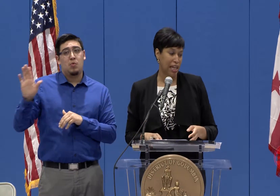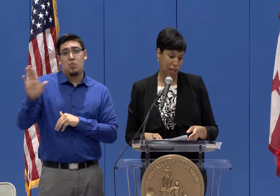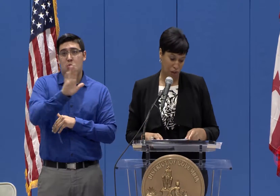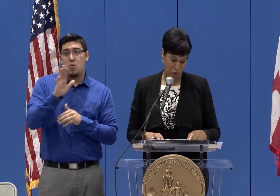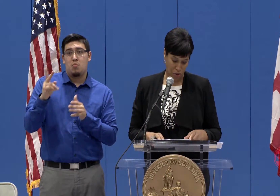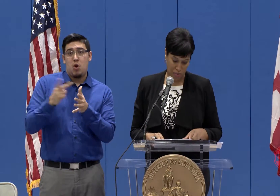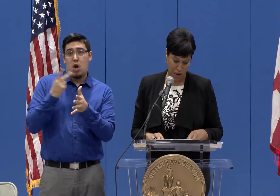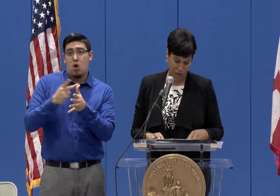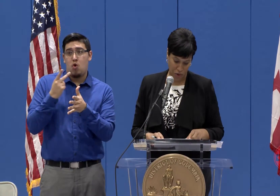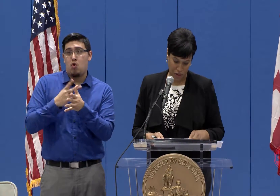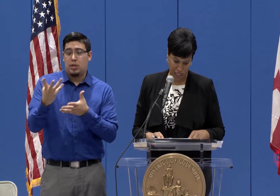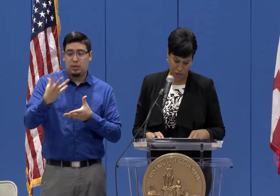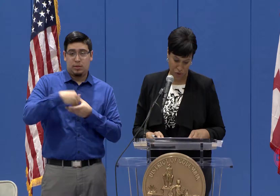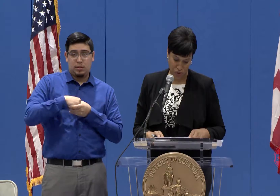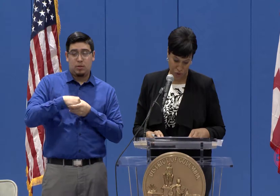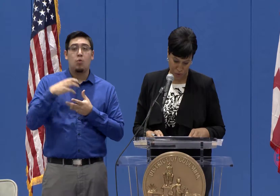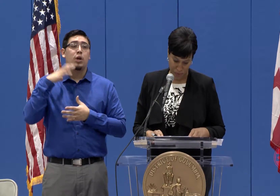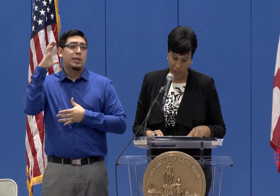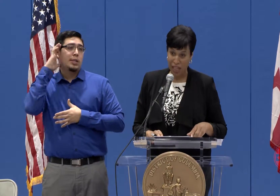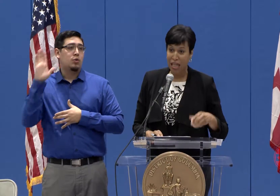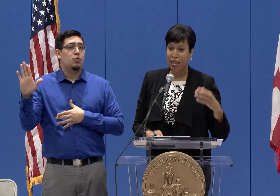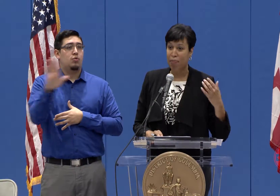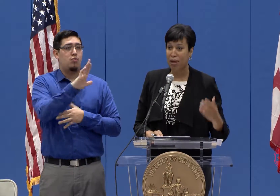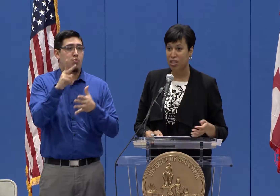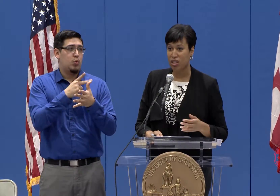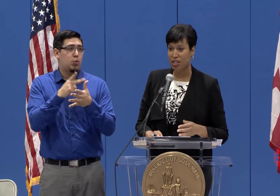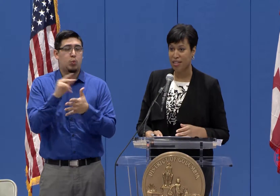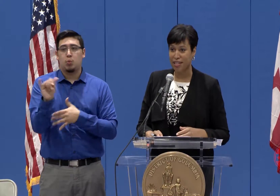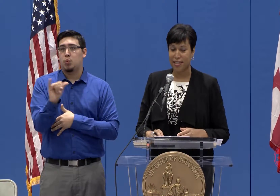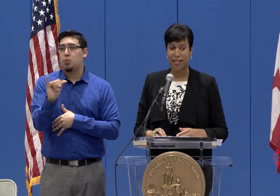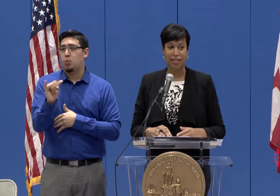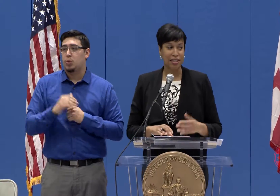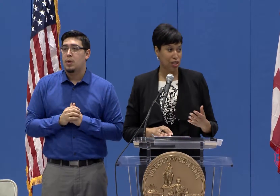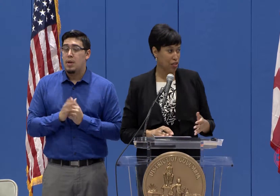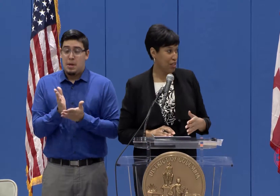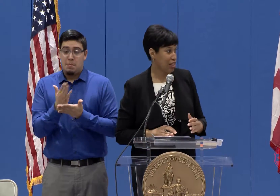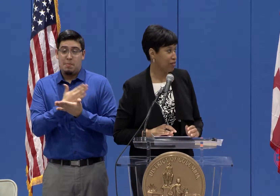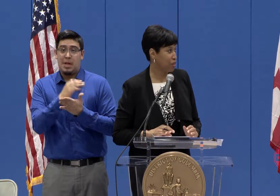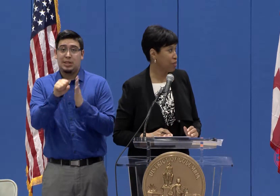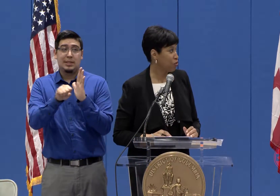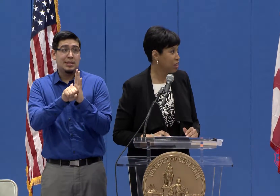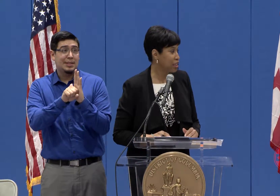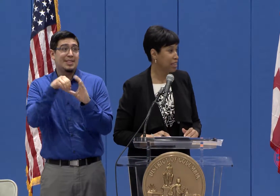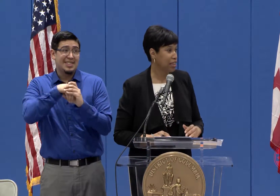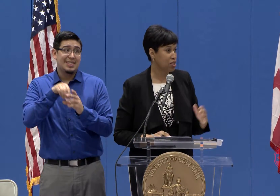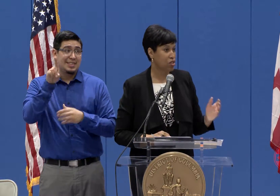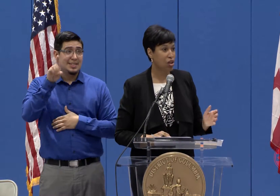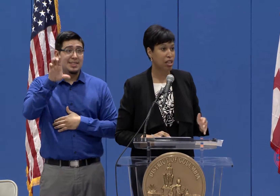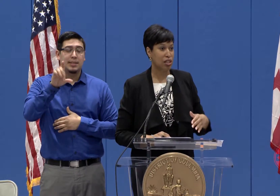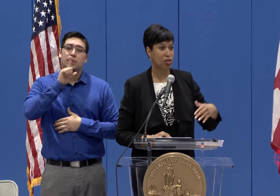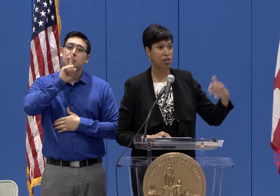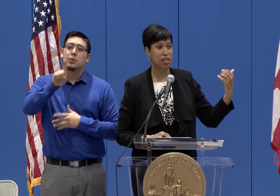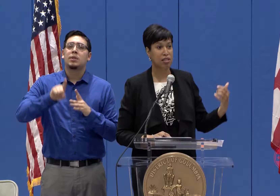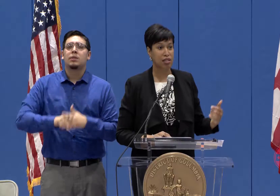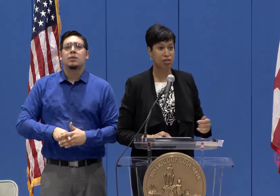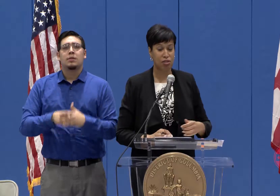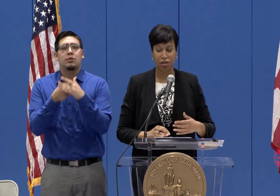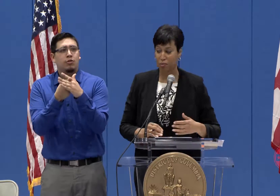TO HEAR YOUR PRIORITIES, TOO. THE BUDGET SEASON IN THE DISTRICT, YOU KNOW, REALLY GETS STARTED IN ERNEST AND IT STARTED